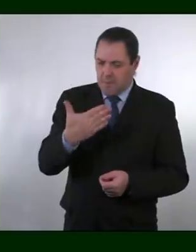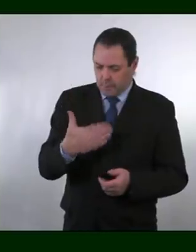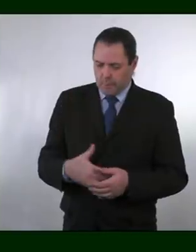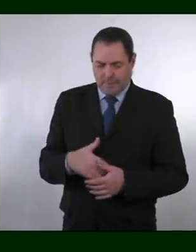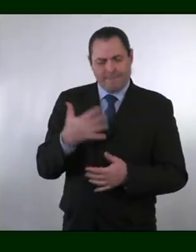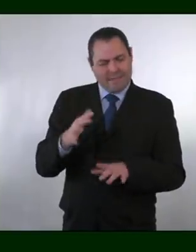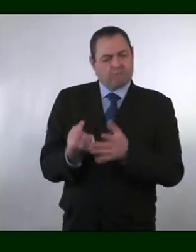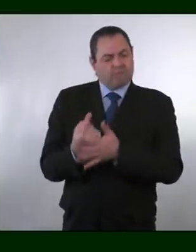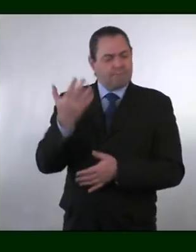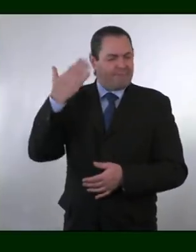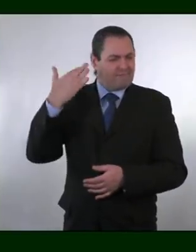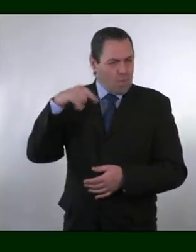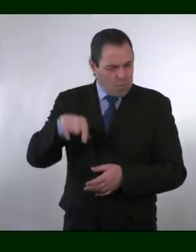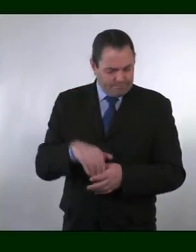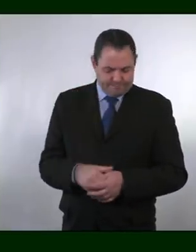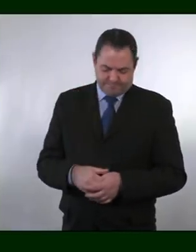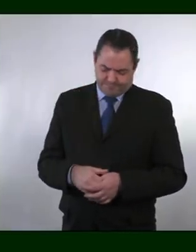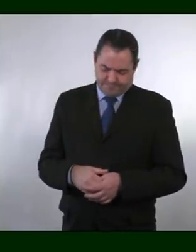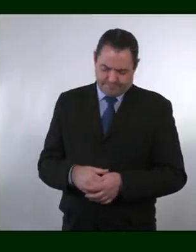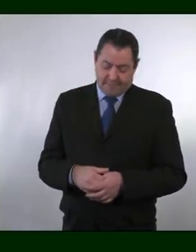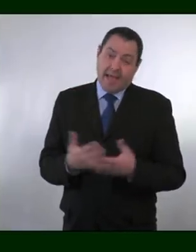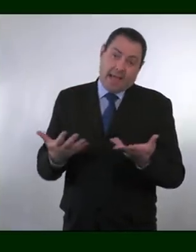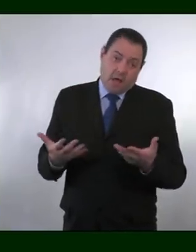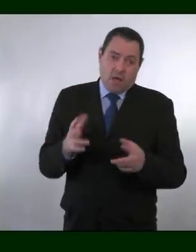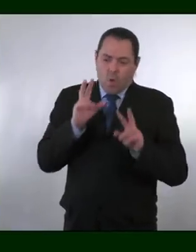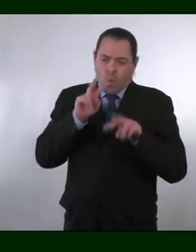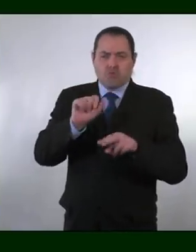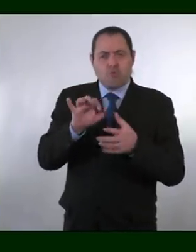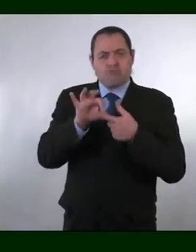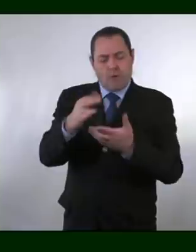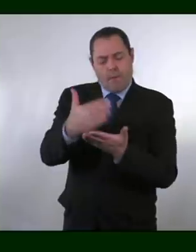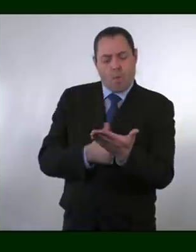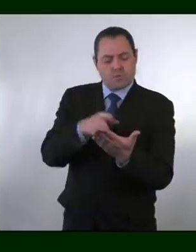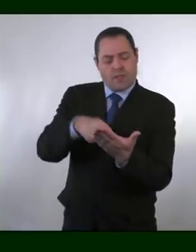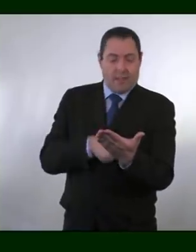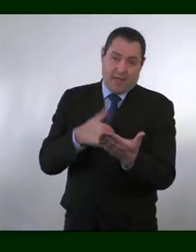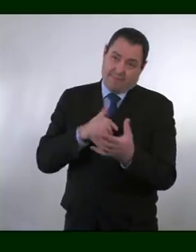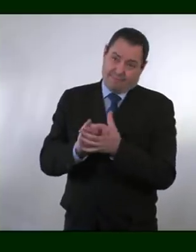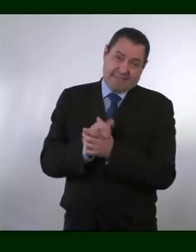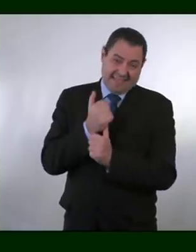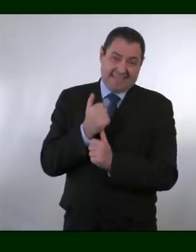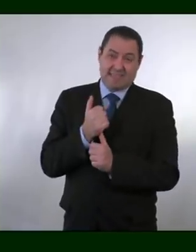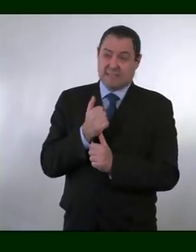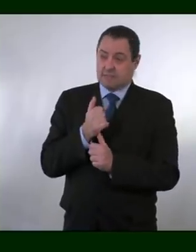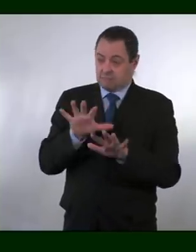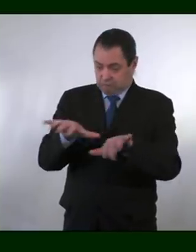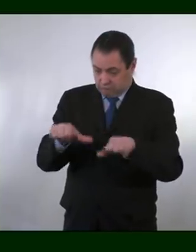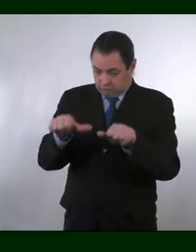What I can say is that while we will certainly look at what he says, I am very glad that we have signed the heads of terms on the Moray growth deal,